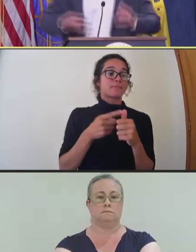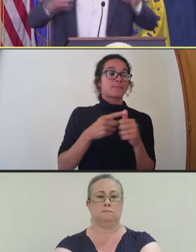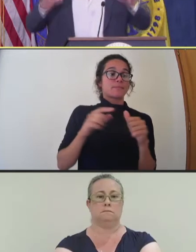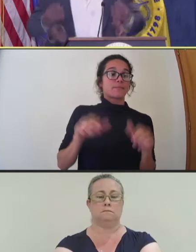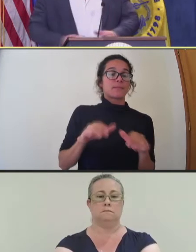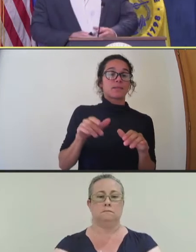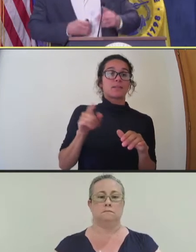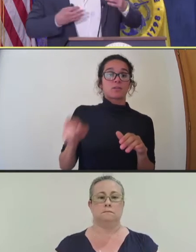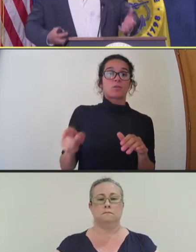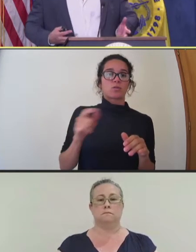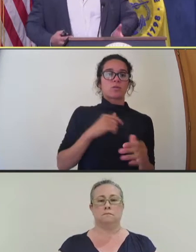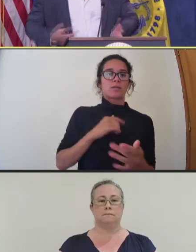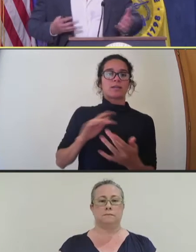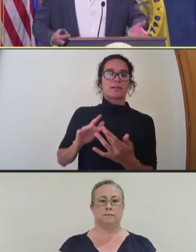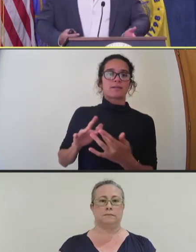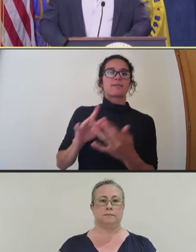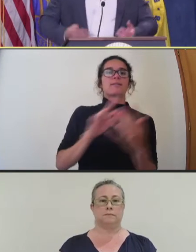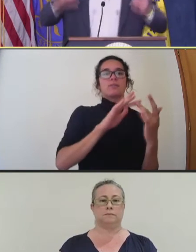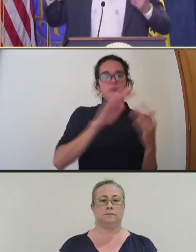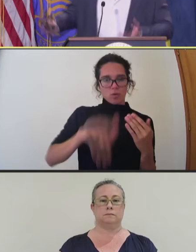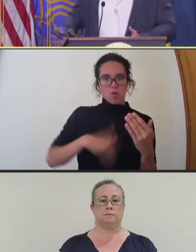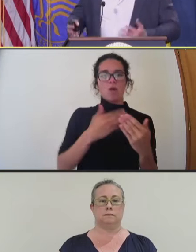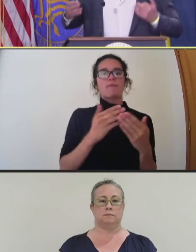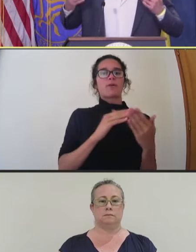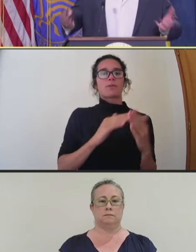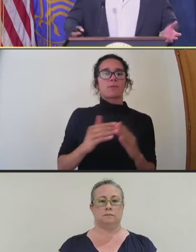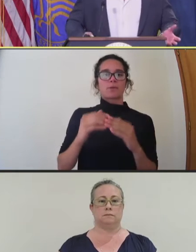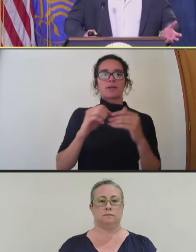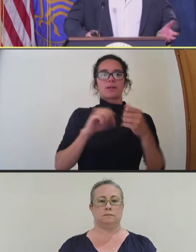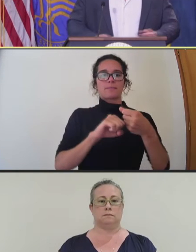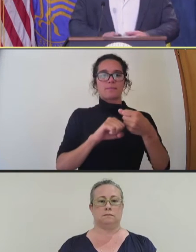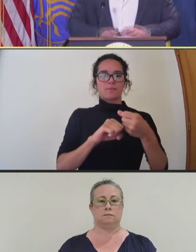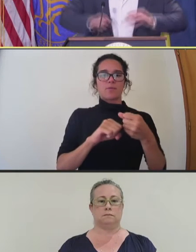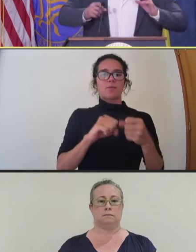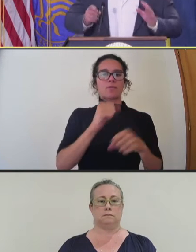to all our community-based organizations that we partner with for HIV testing. So,